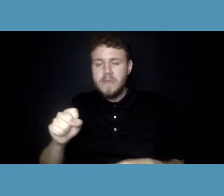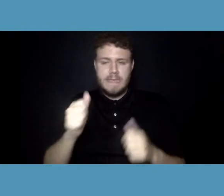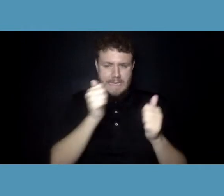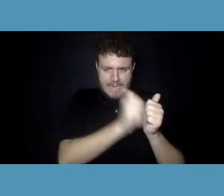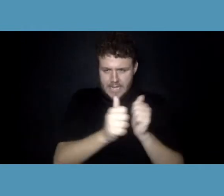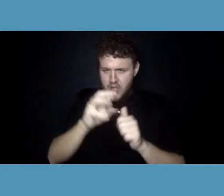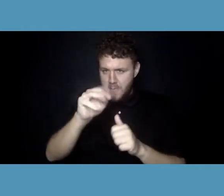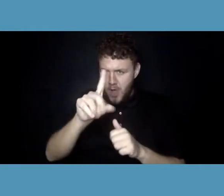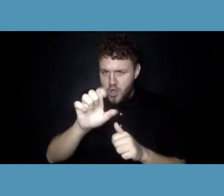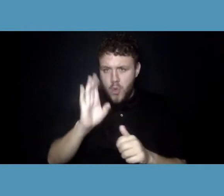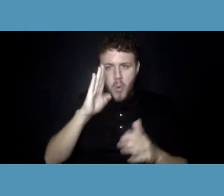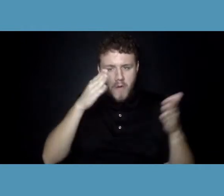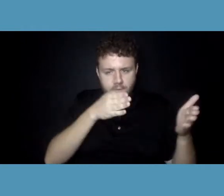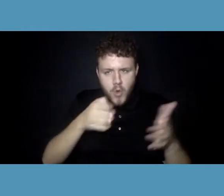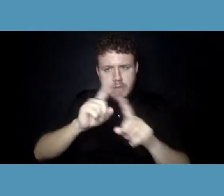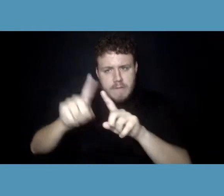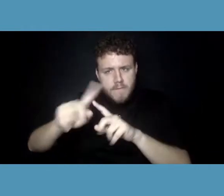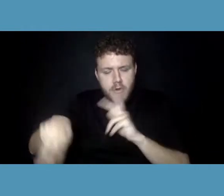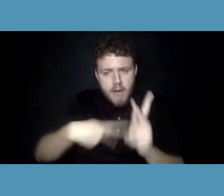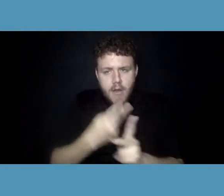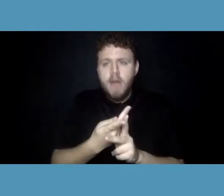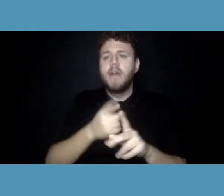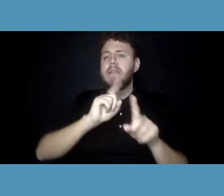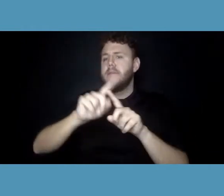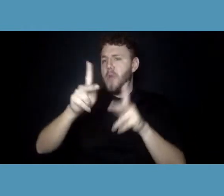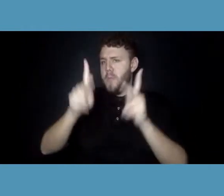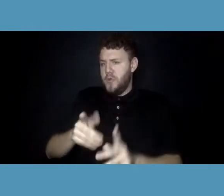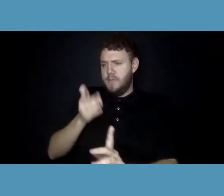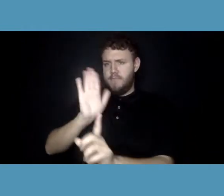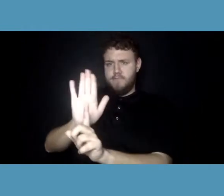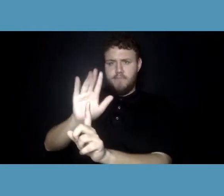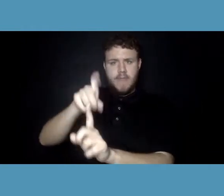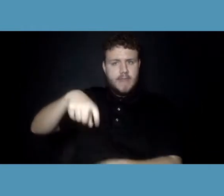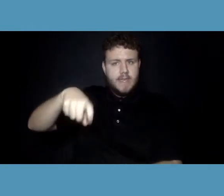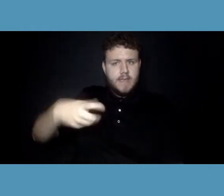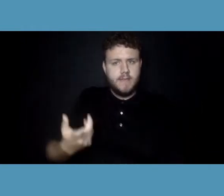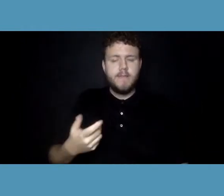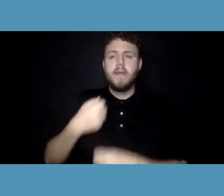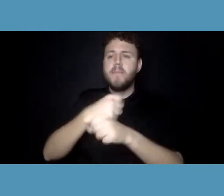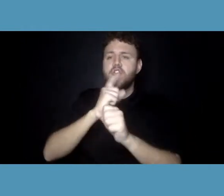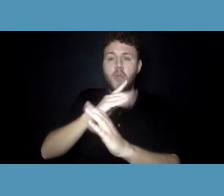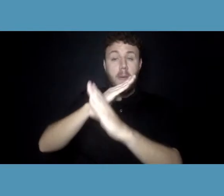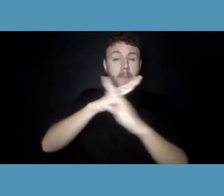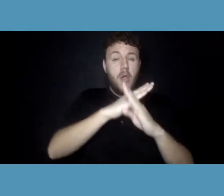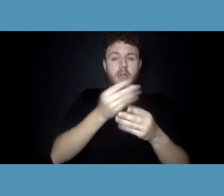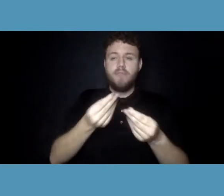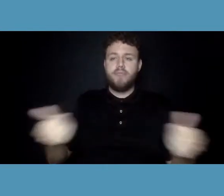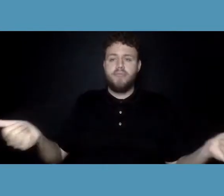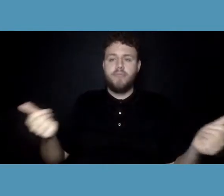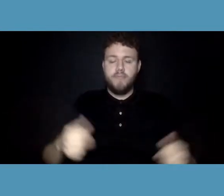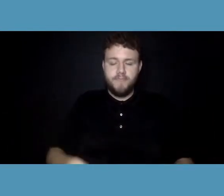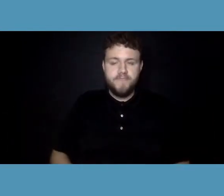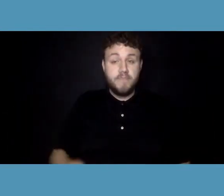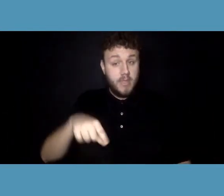of a person specific needs. Actively working to break down those barriers. This first foundational